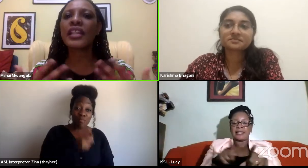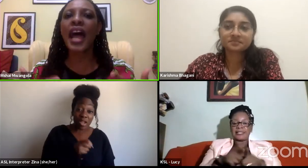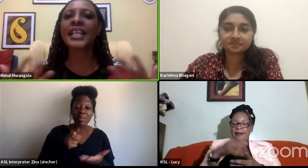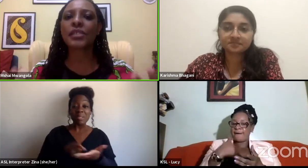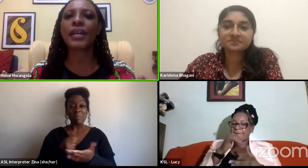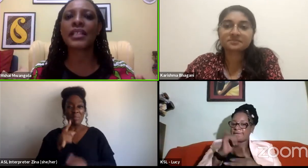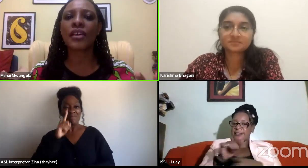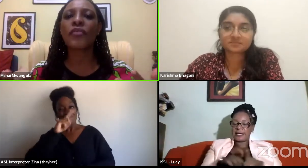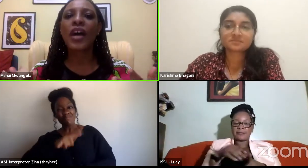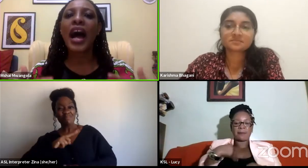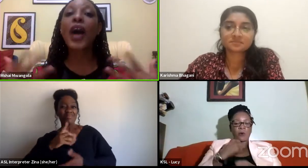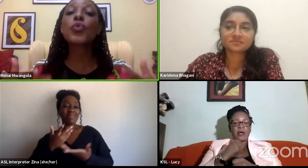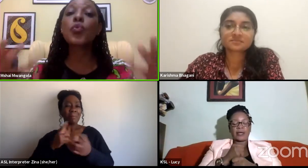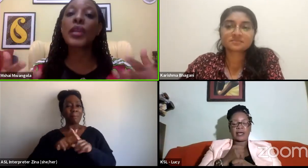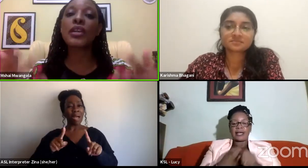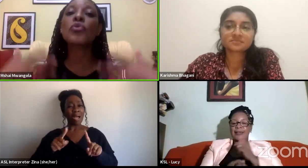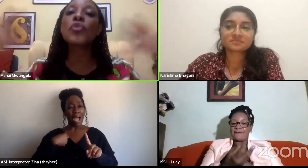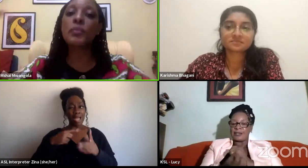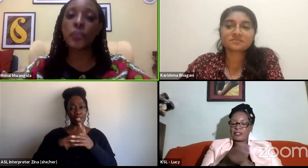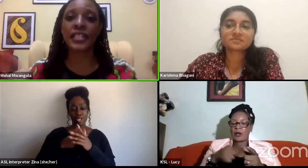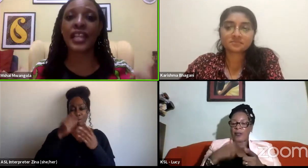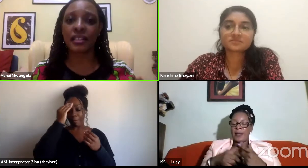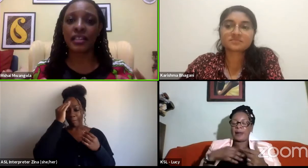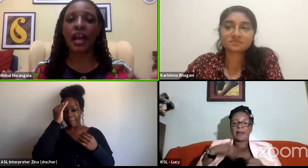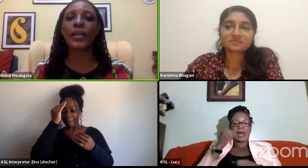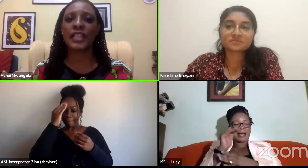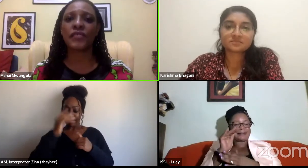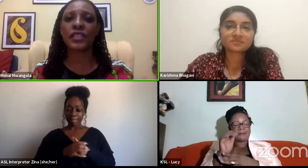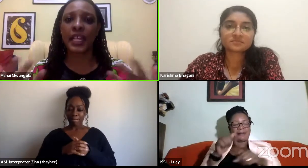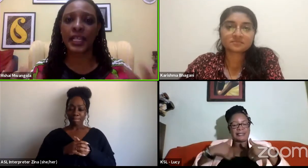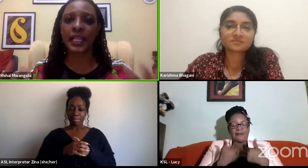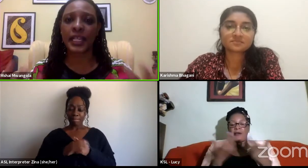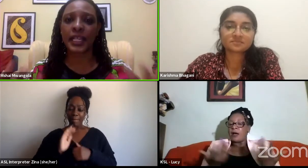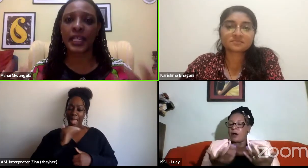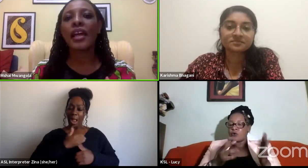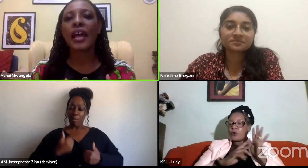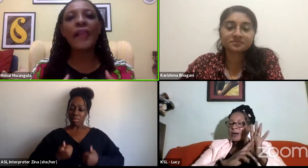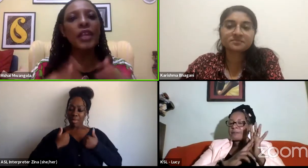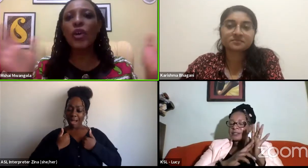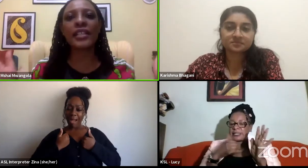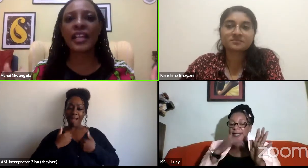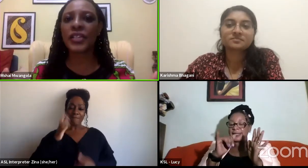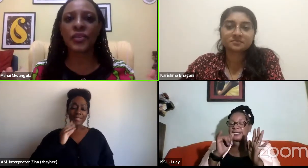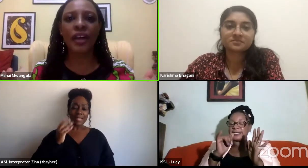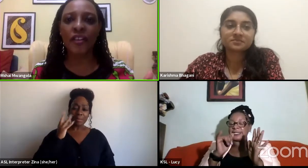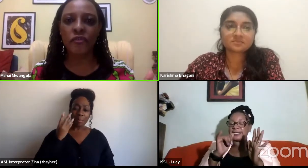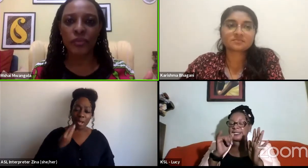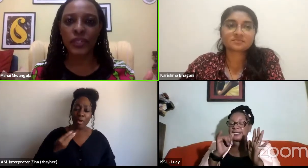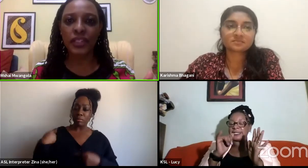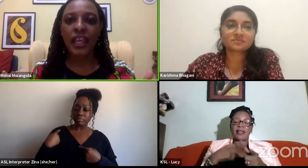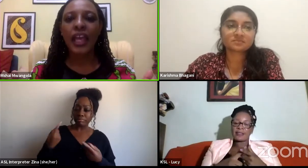then I ask myself how do we represent our lived experience? And then you enter into the art forms.